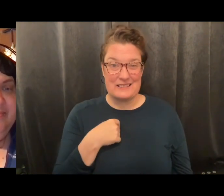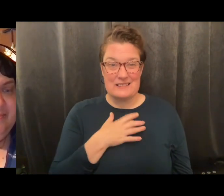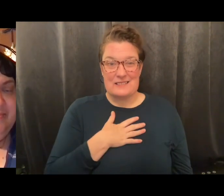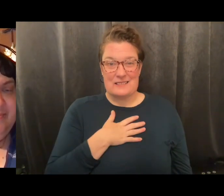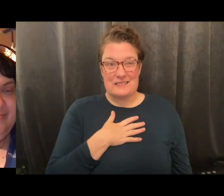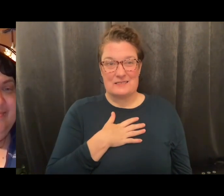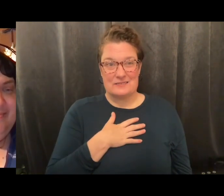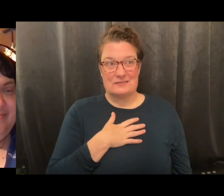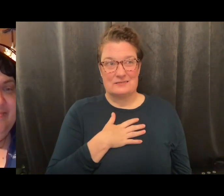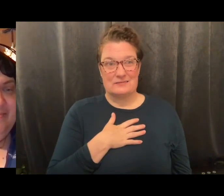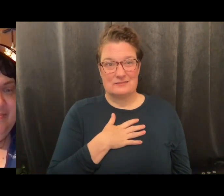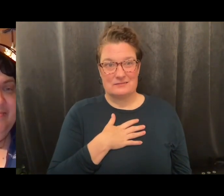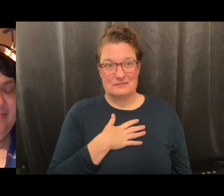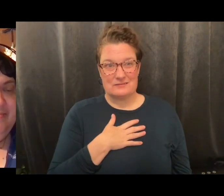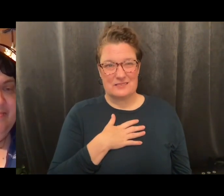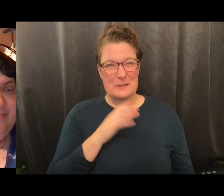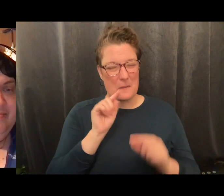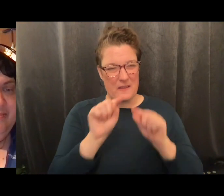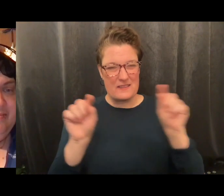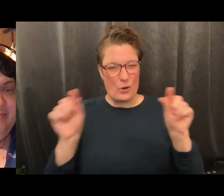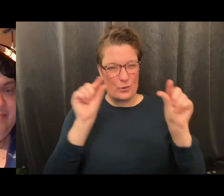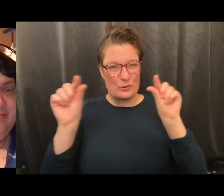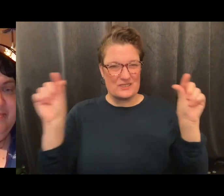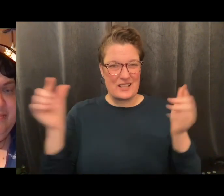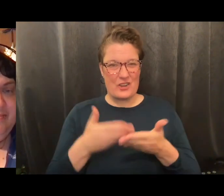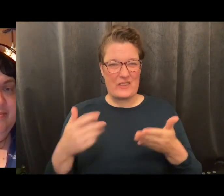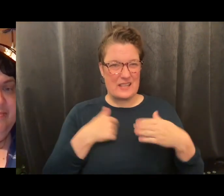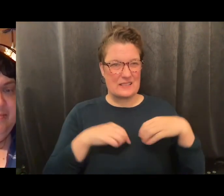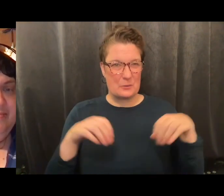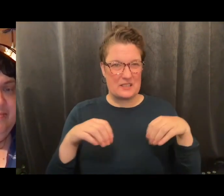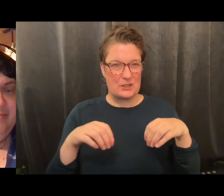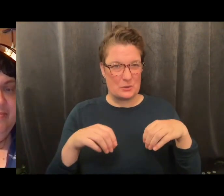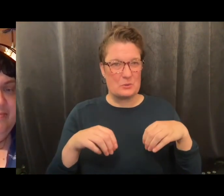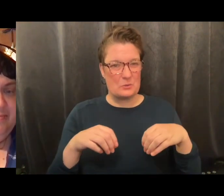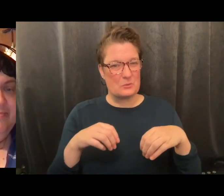that we do to make our world more beautiful really matter. Melissa: They really matter.